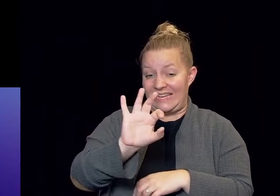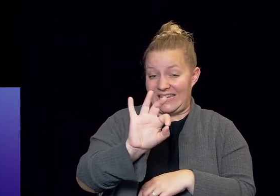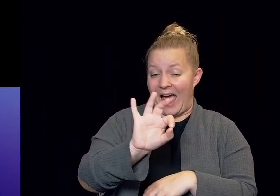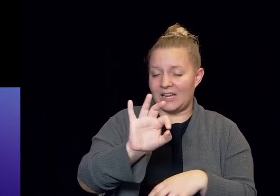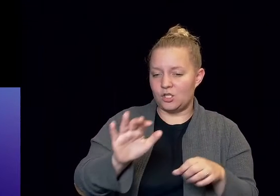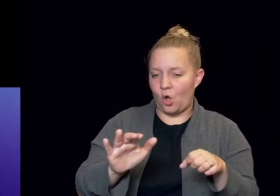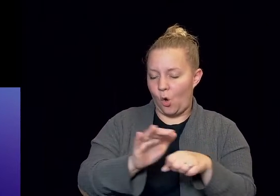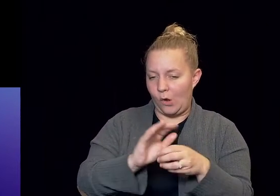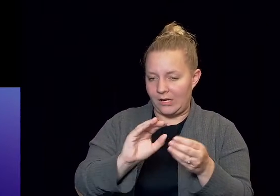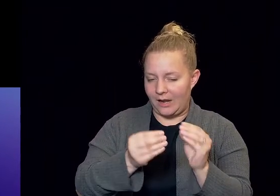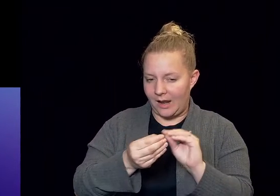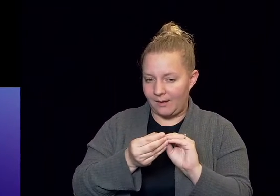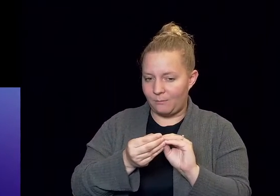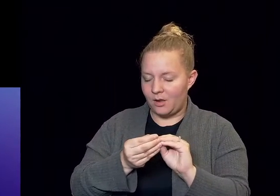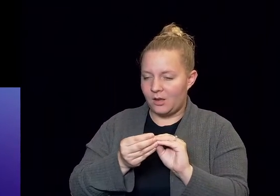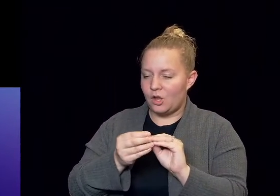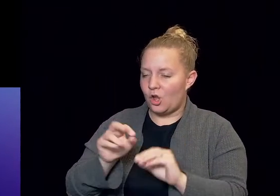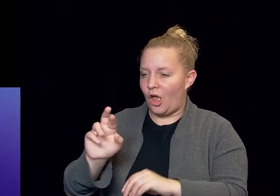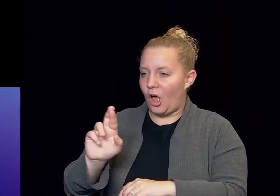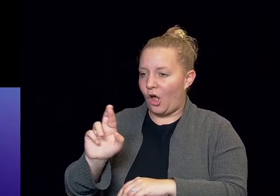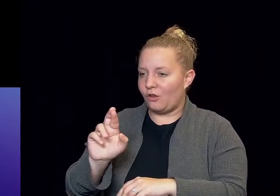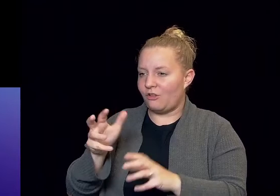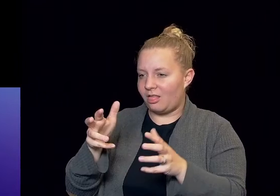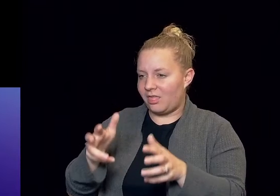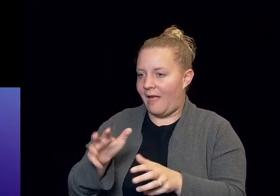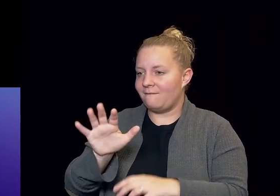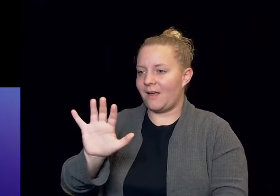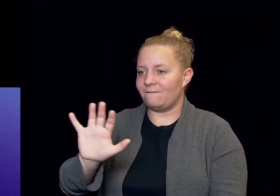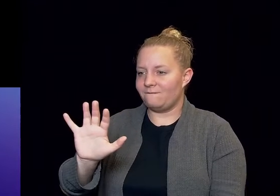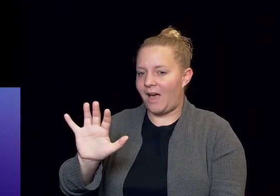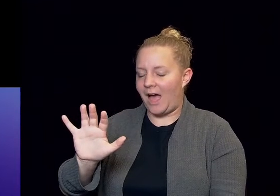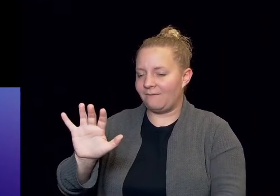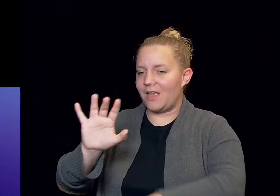and then I have a remainder of 5 so it'd be 5/8. But then, our final answer again has